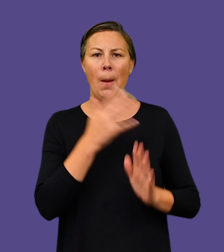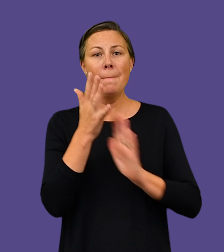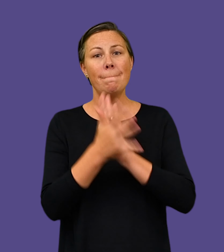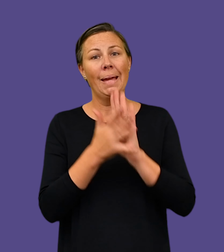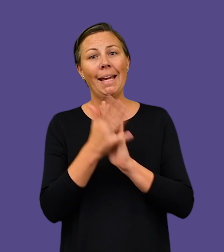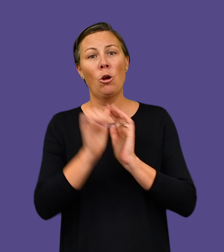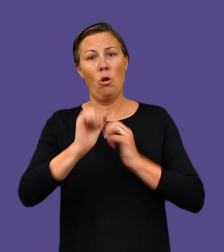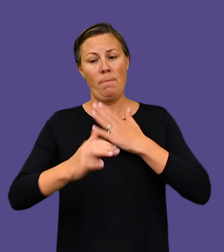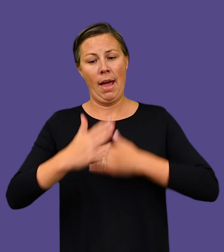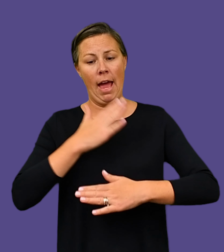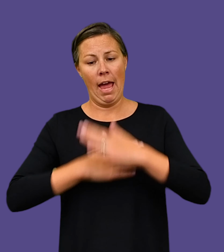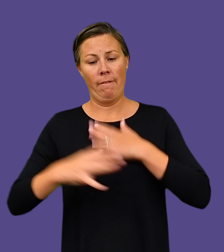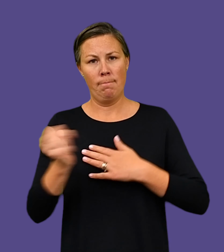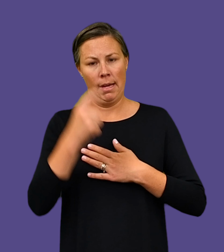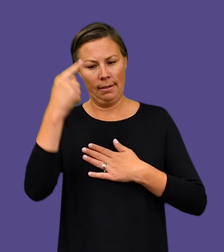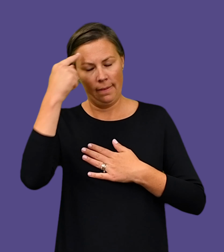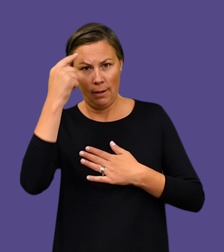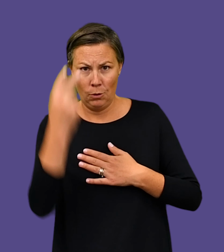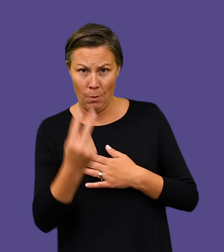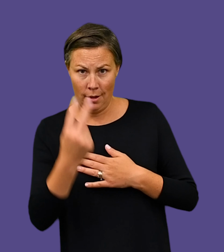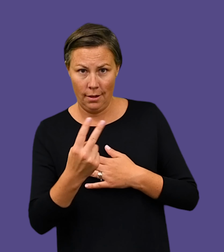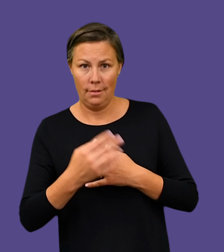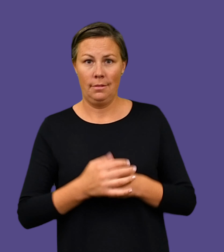It requires mindfulness of behaviour.